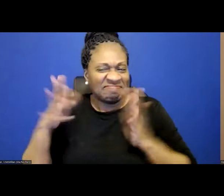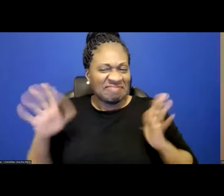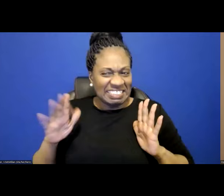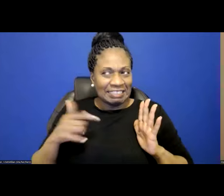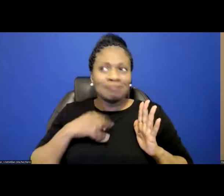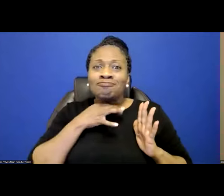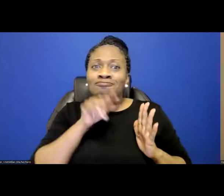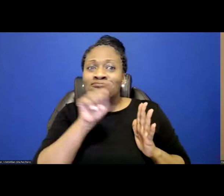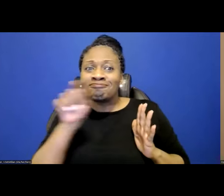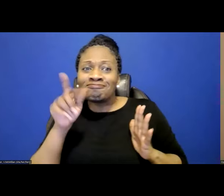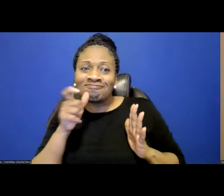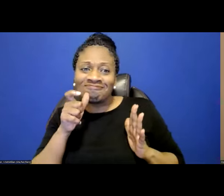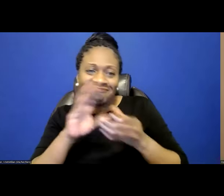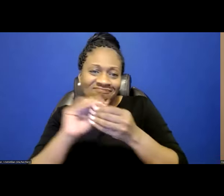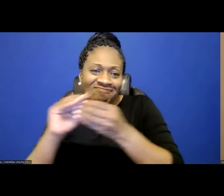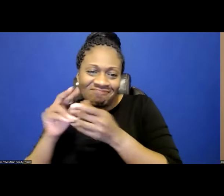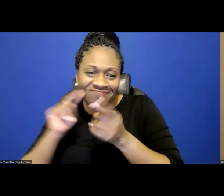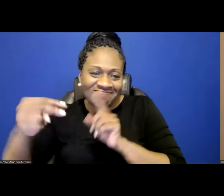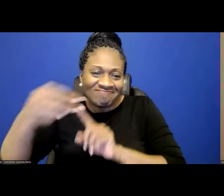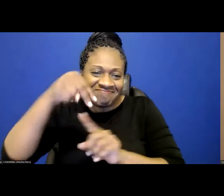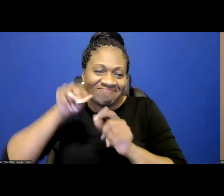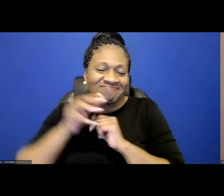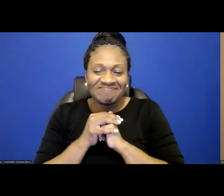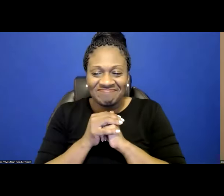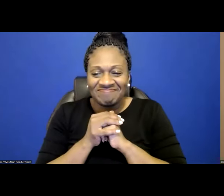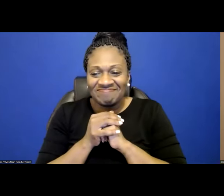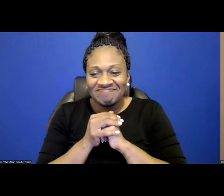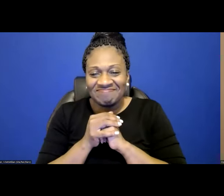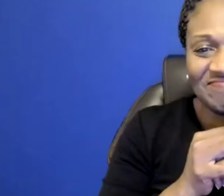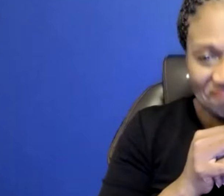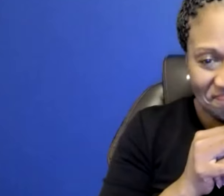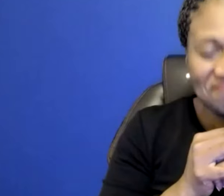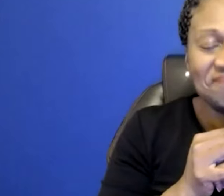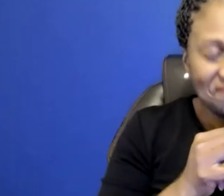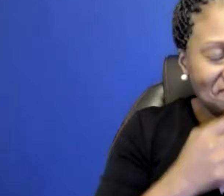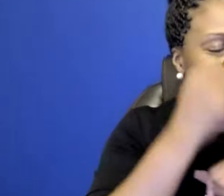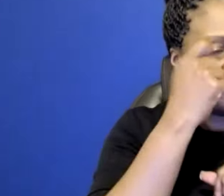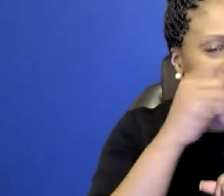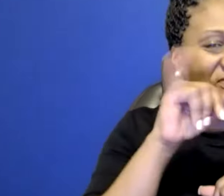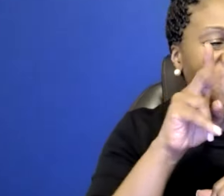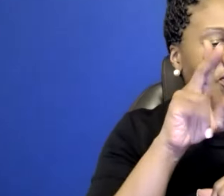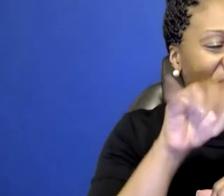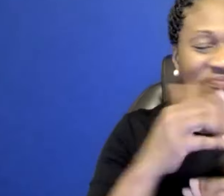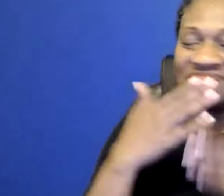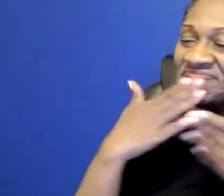about everyone else's thoughts. Yeah, this is Julia. Thank you so much.